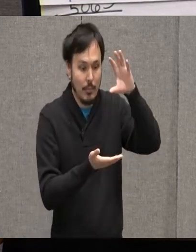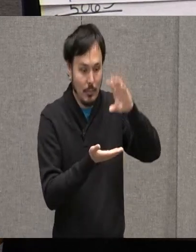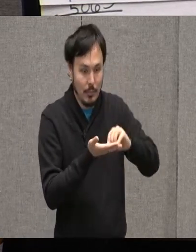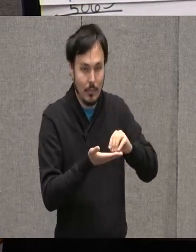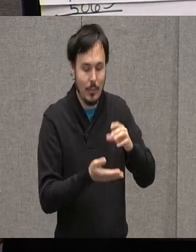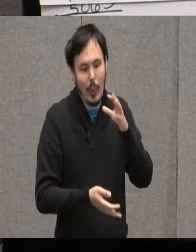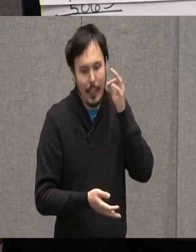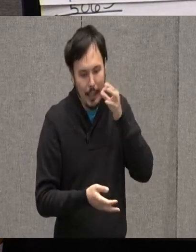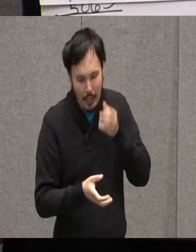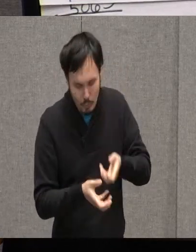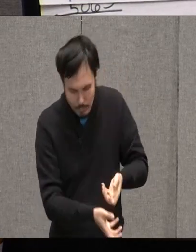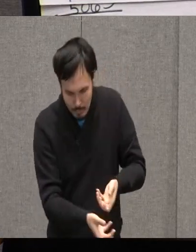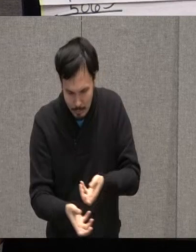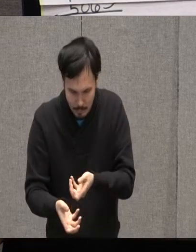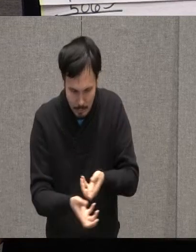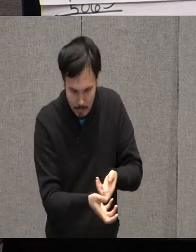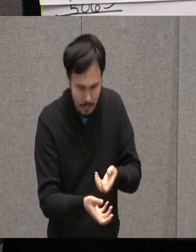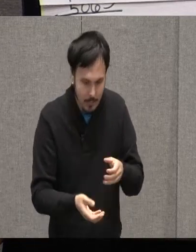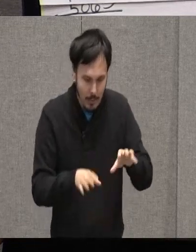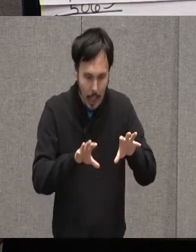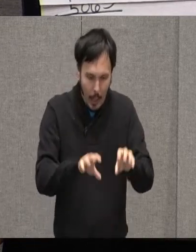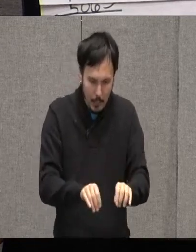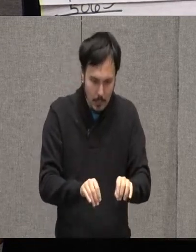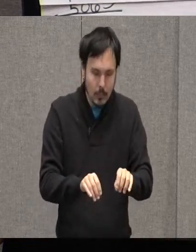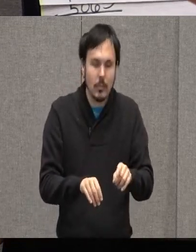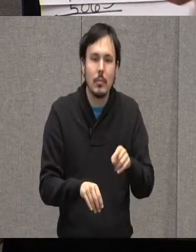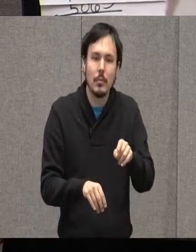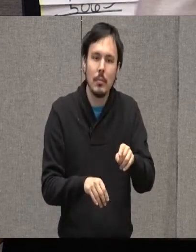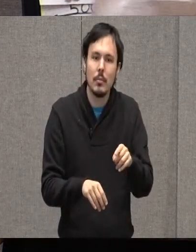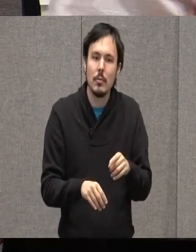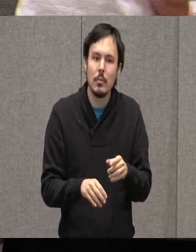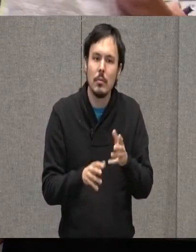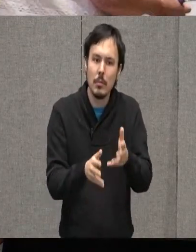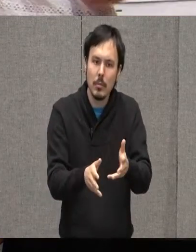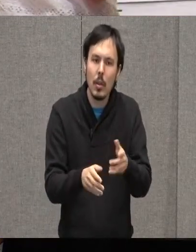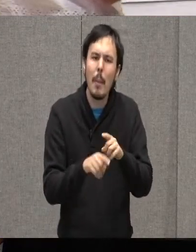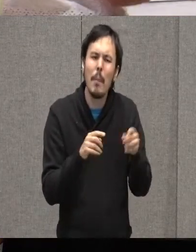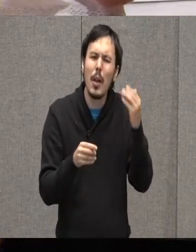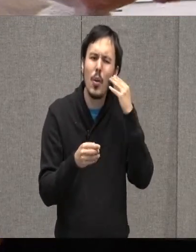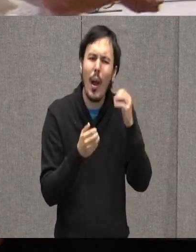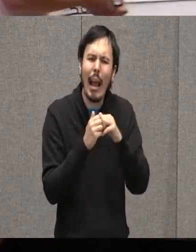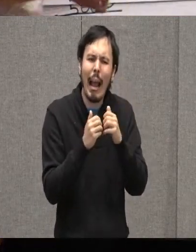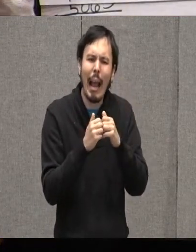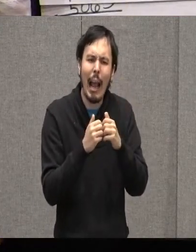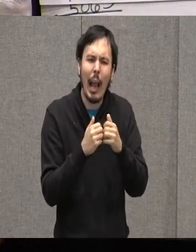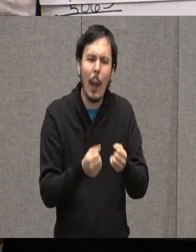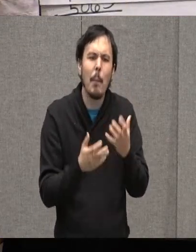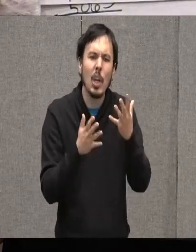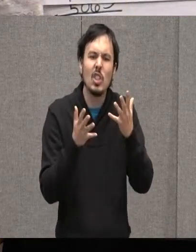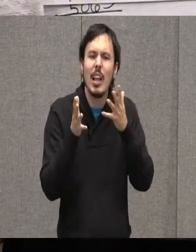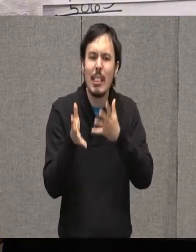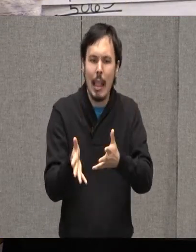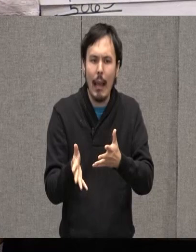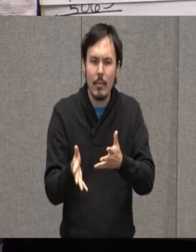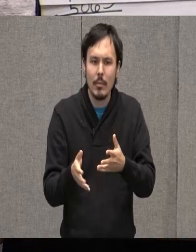We subtract right, so we have one whole what is the one whole?